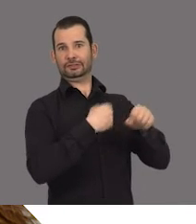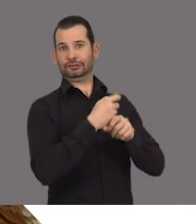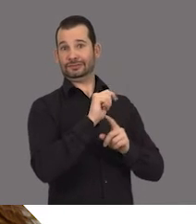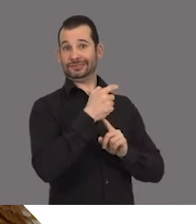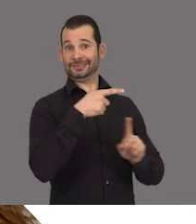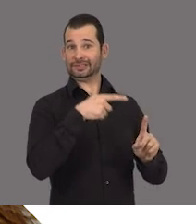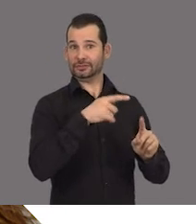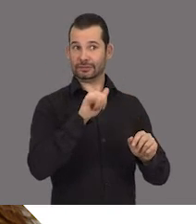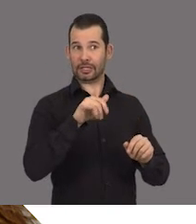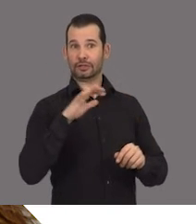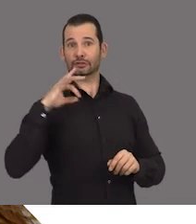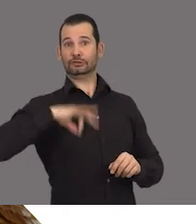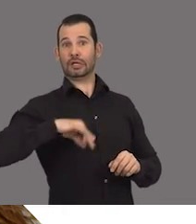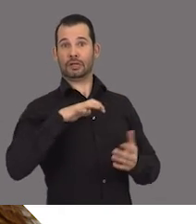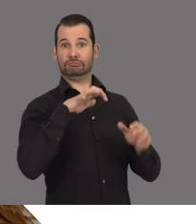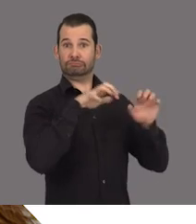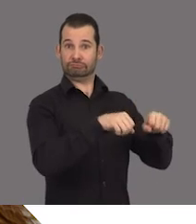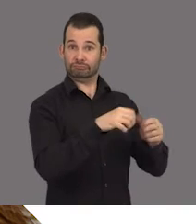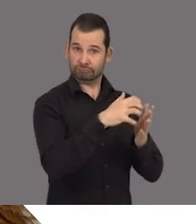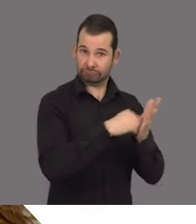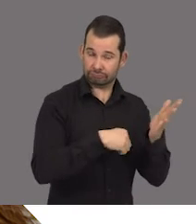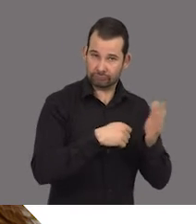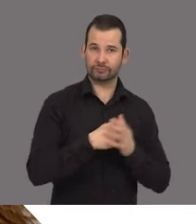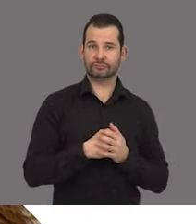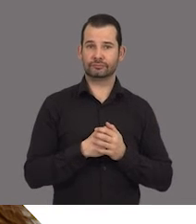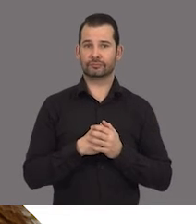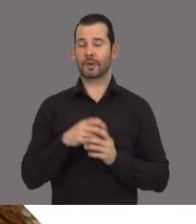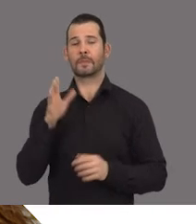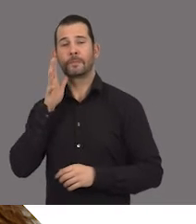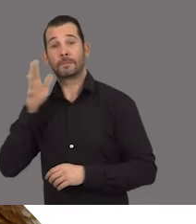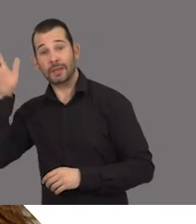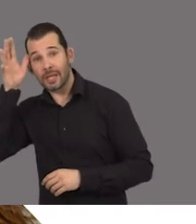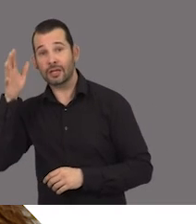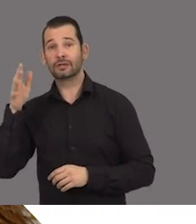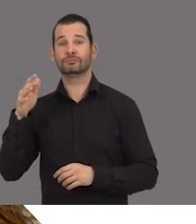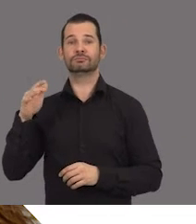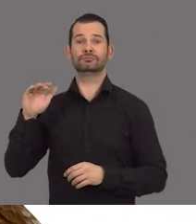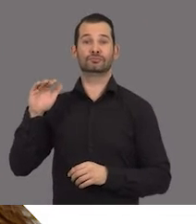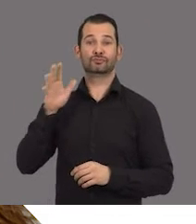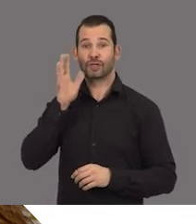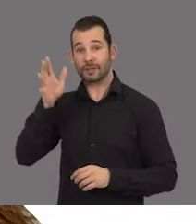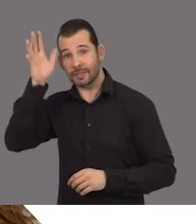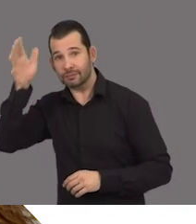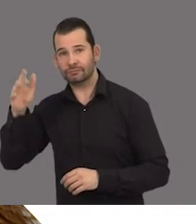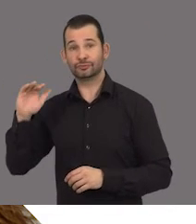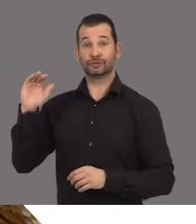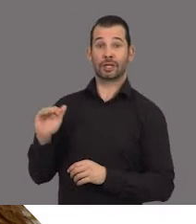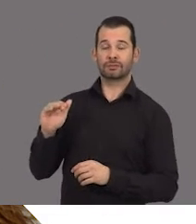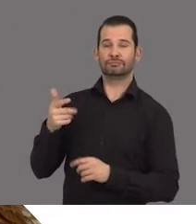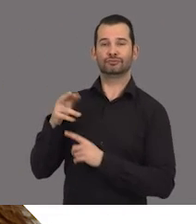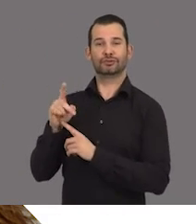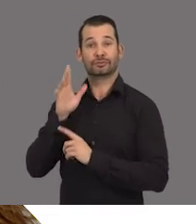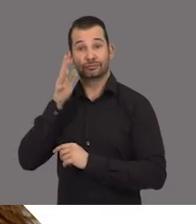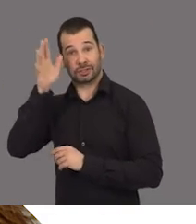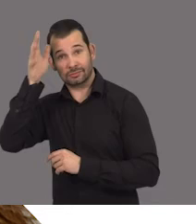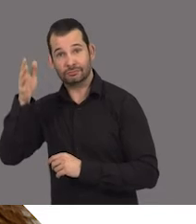A parent, grandparent, child, grandchild, brother, sister, aunt, uncle, niece or